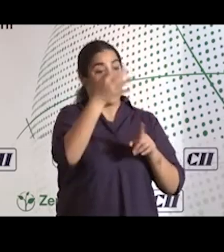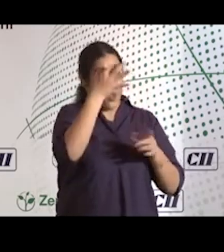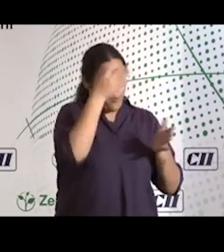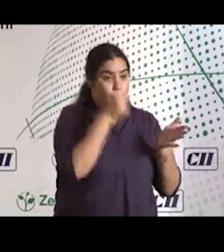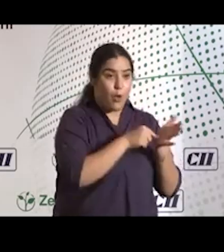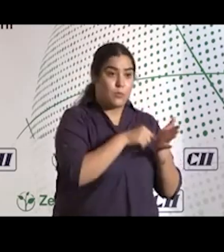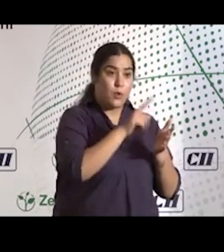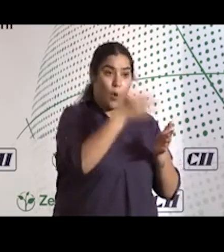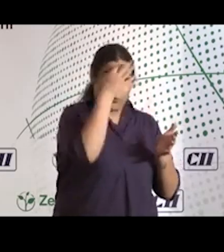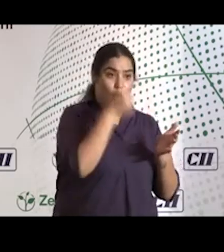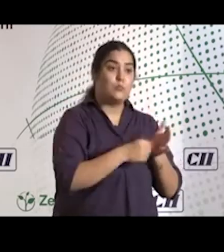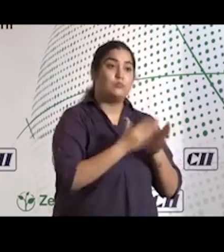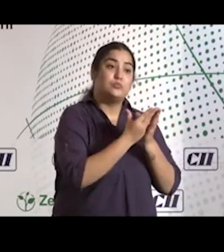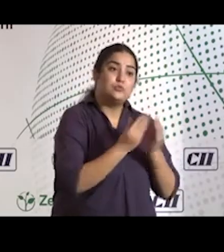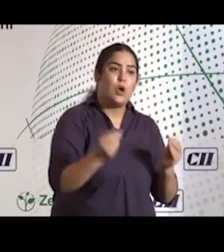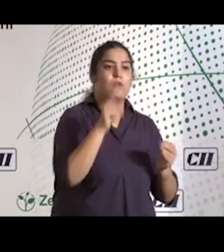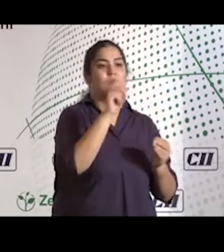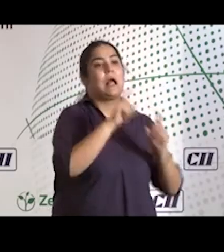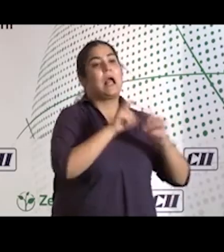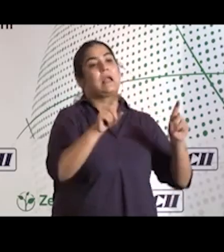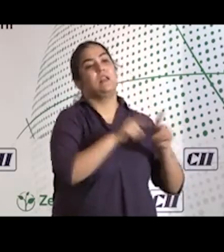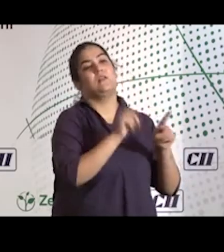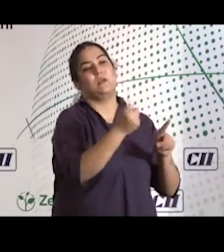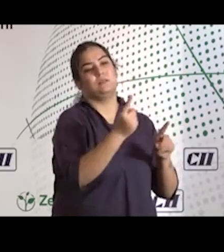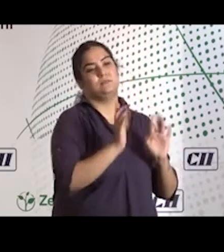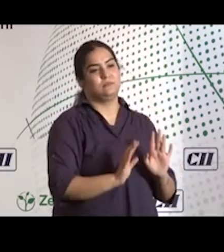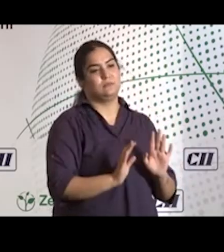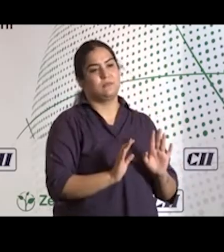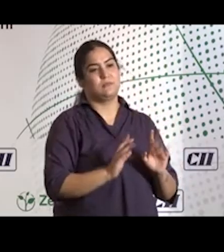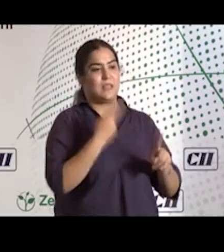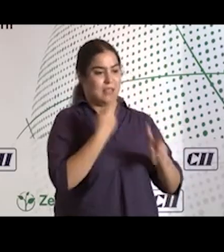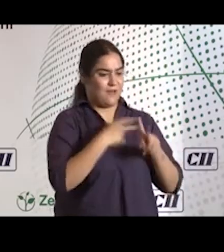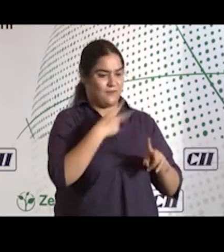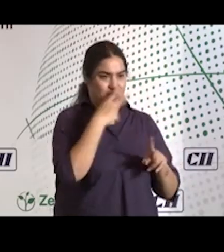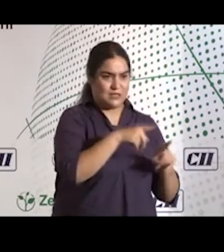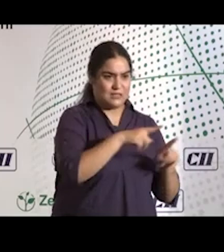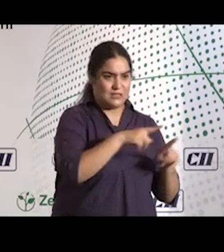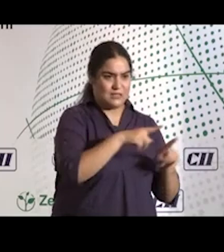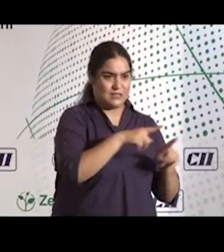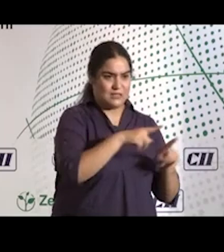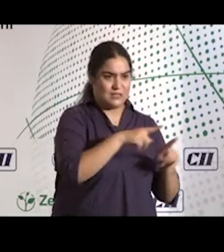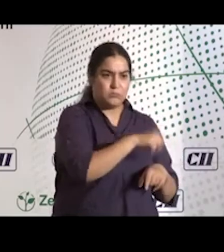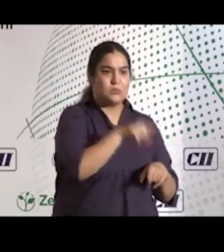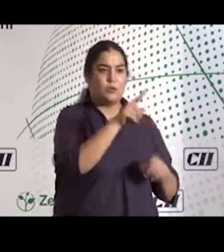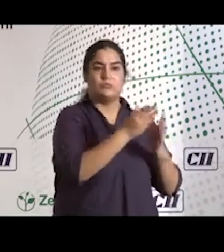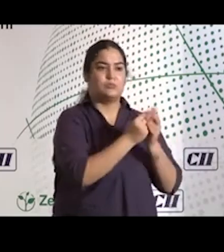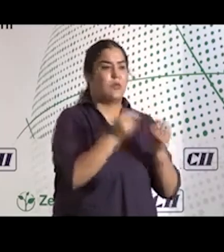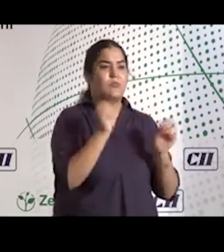What solving? If it's too trivial, you won't find many users. If it is too complex, where it is